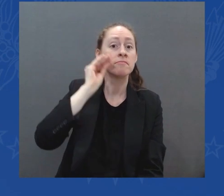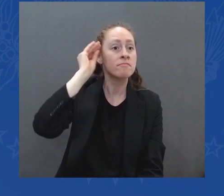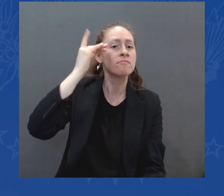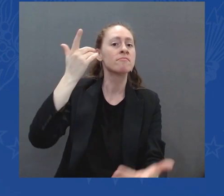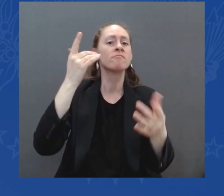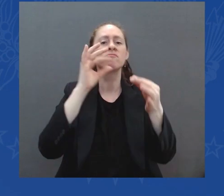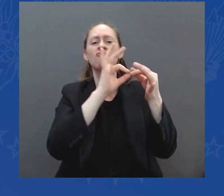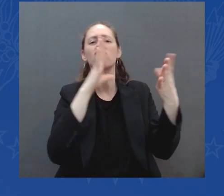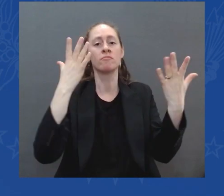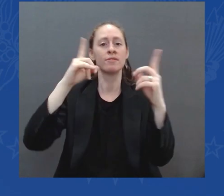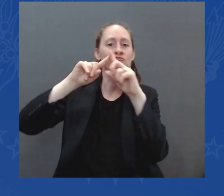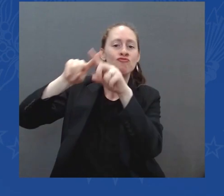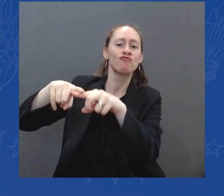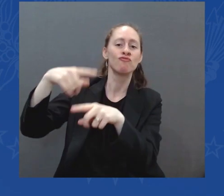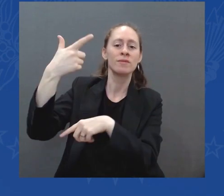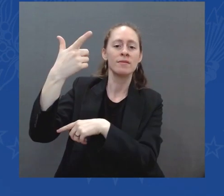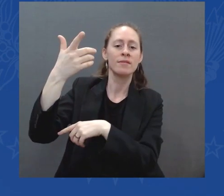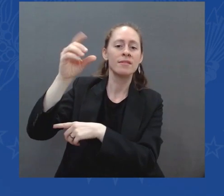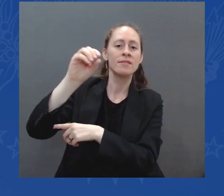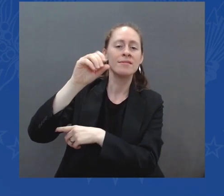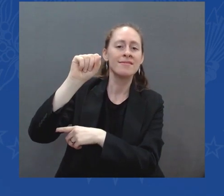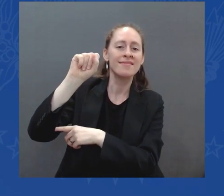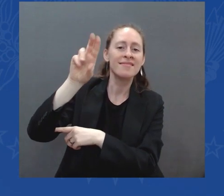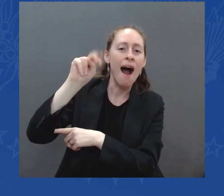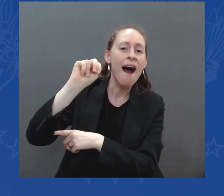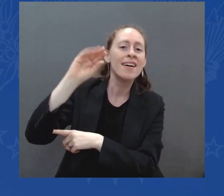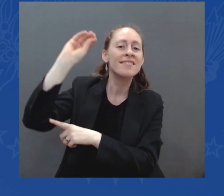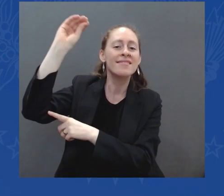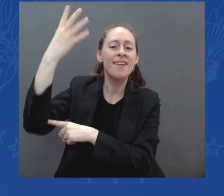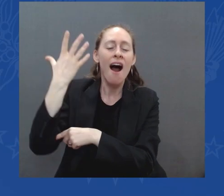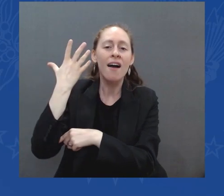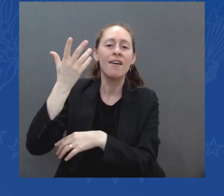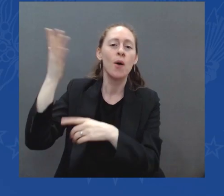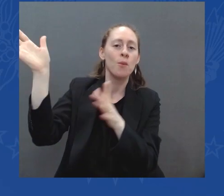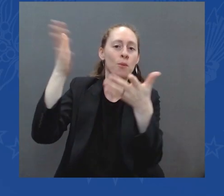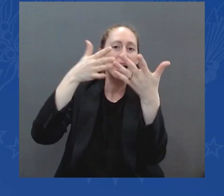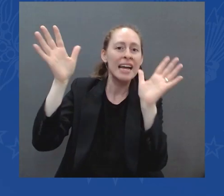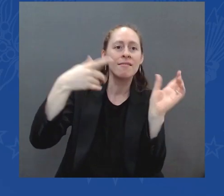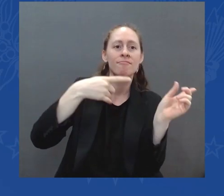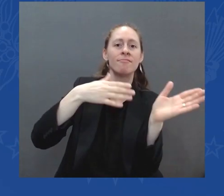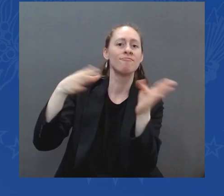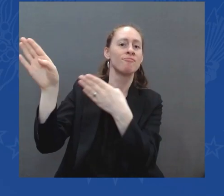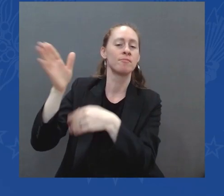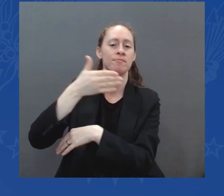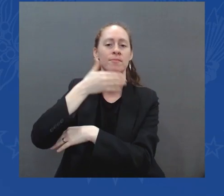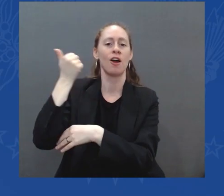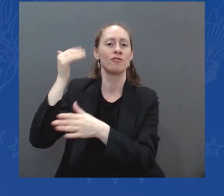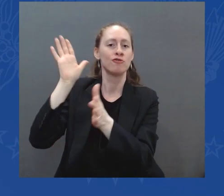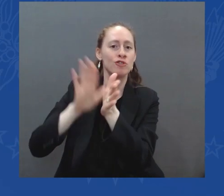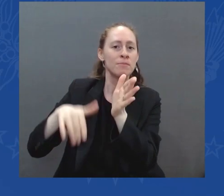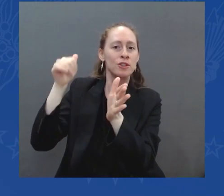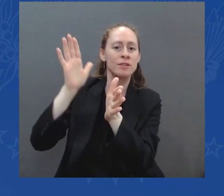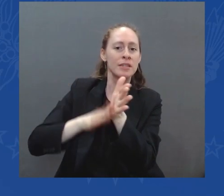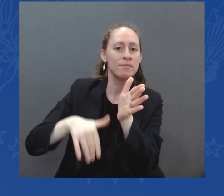Don't take my word for it. The CEOs of 11 of America's largest utility companies came to see me at the White House